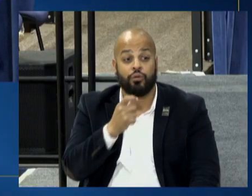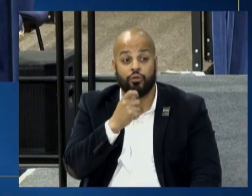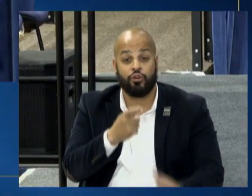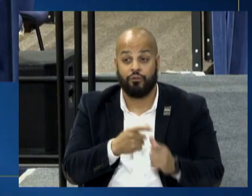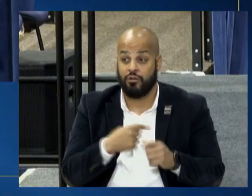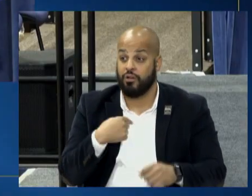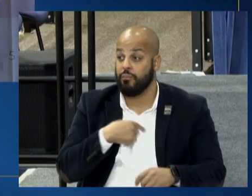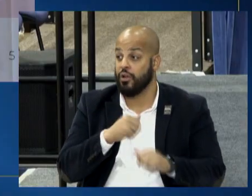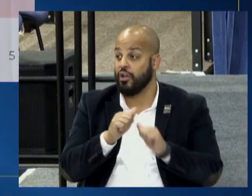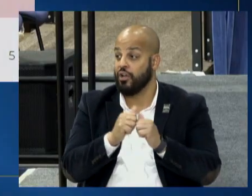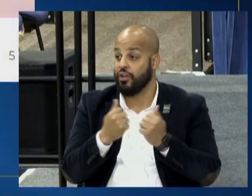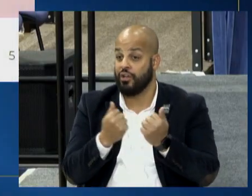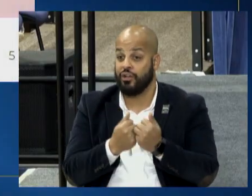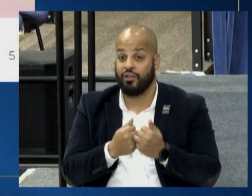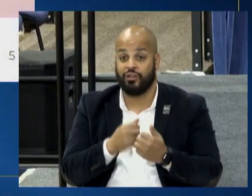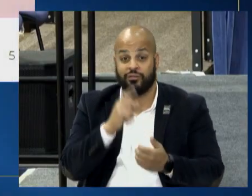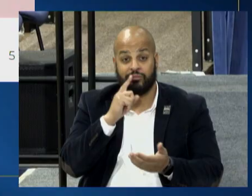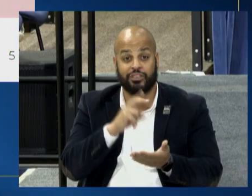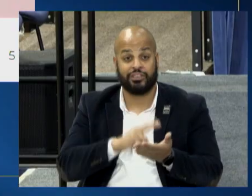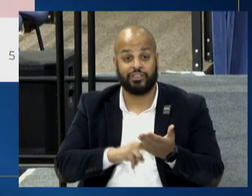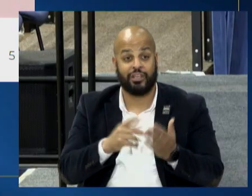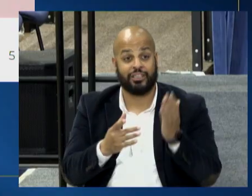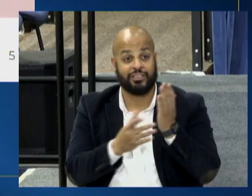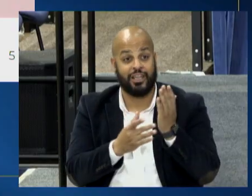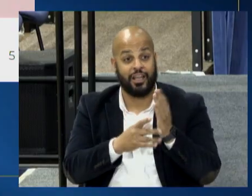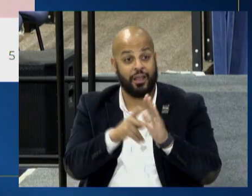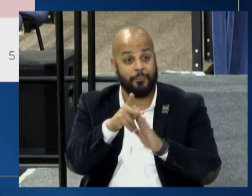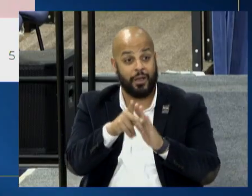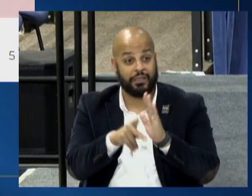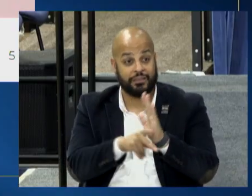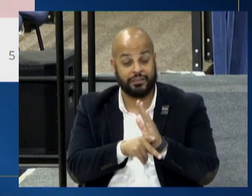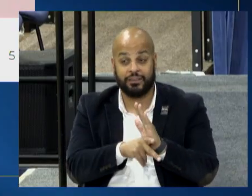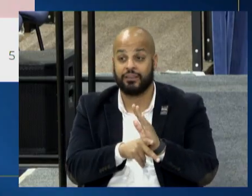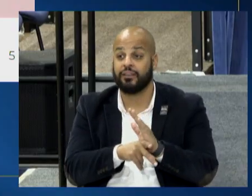the assistant secretary for technology policy on the government side, is the principal deputy